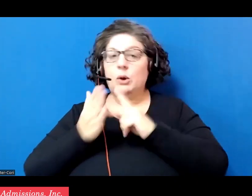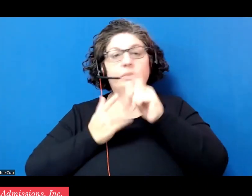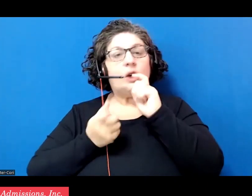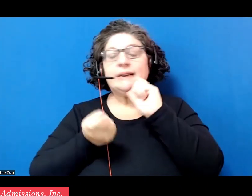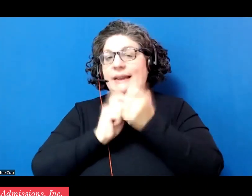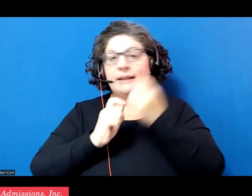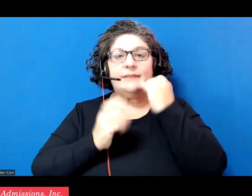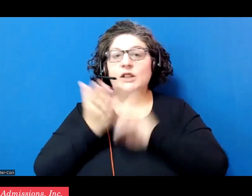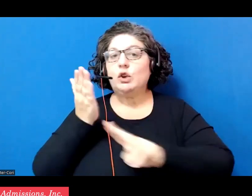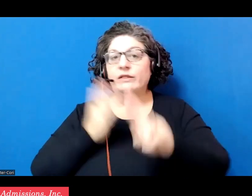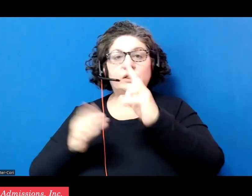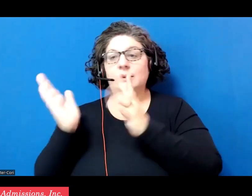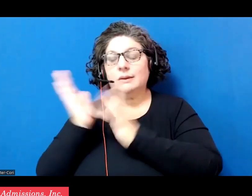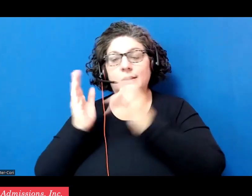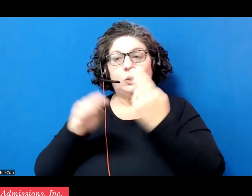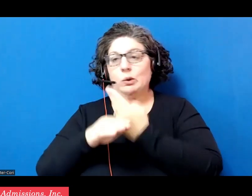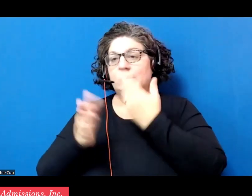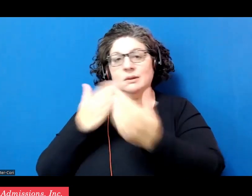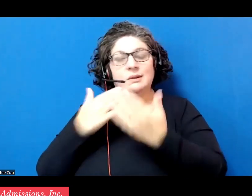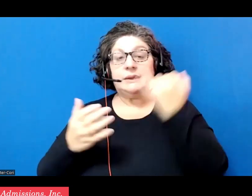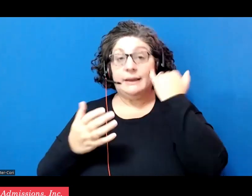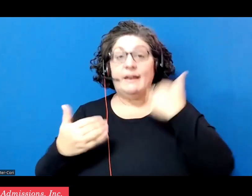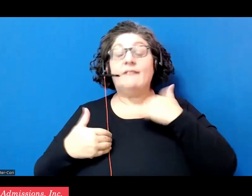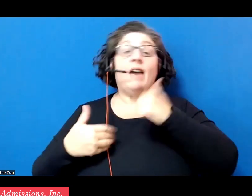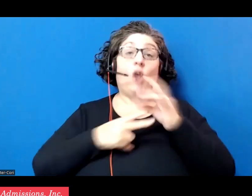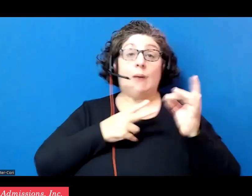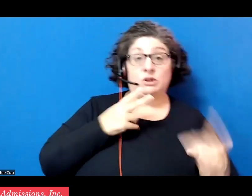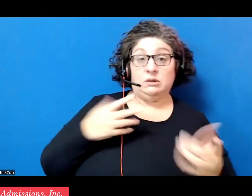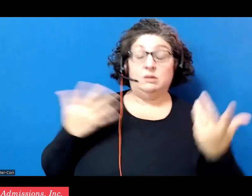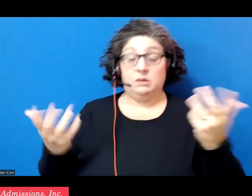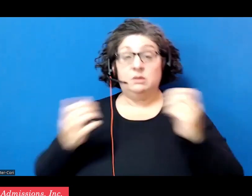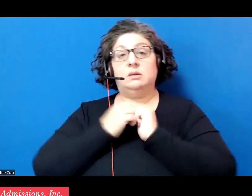uses it despite having alternatives.